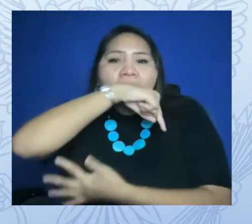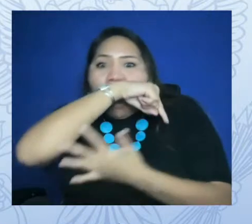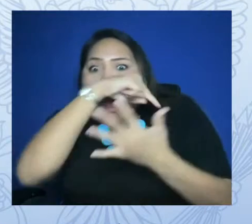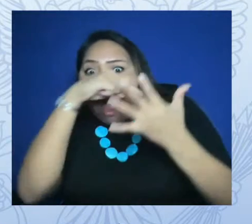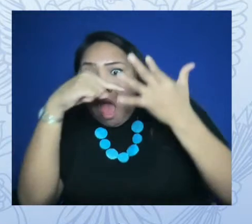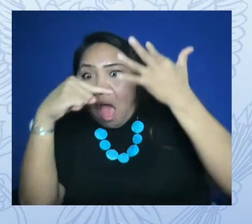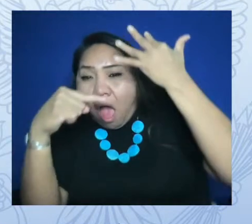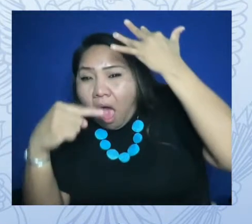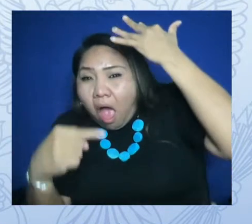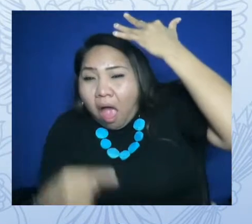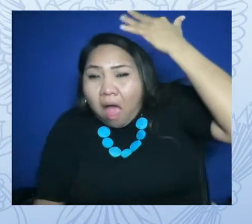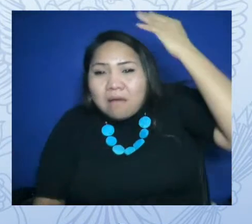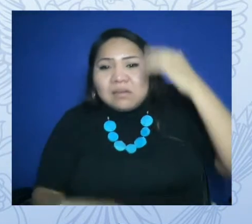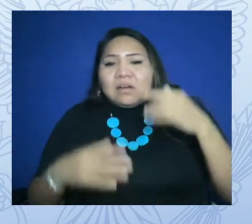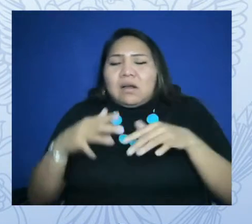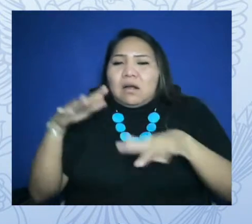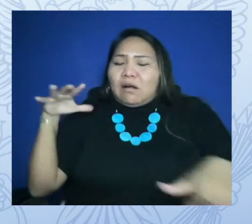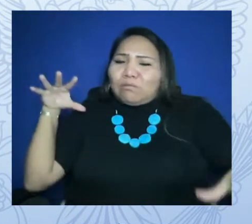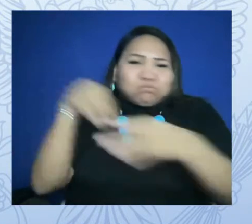And even in the president's cabinet